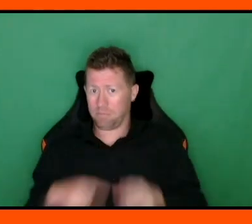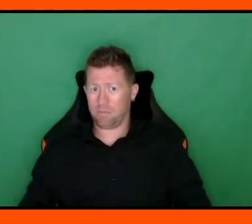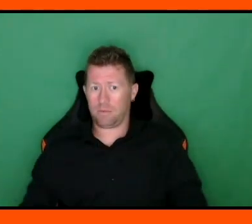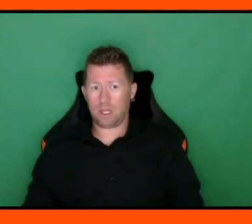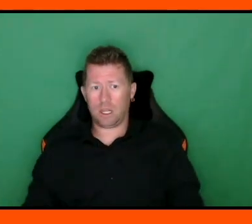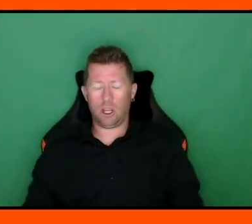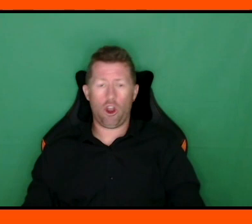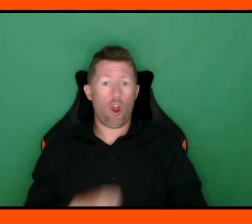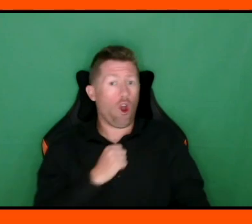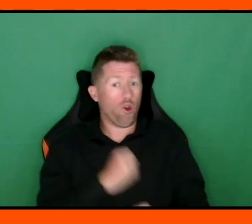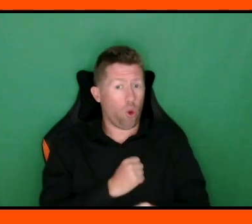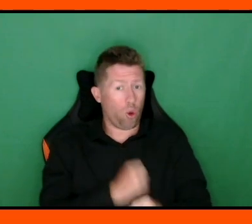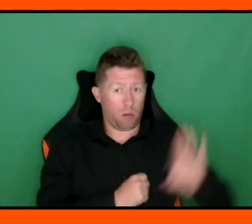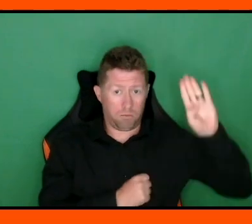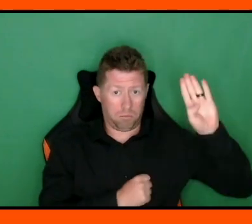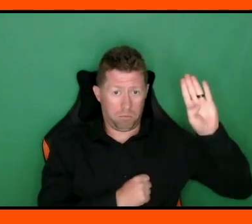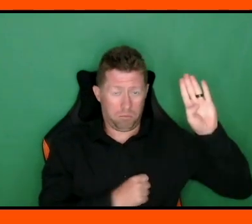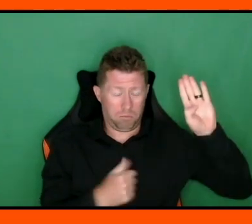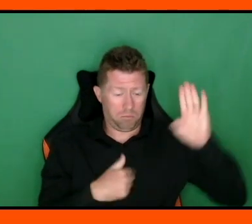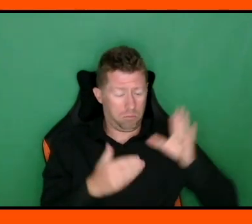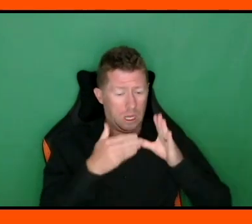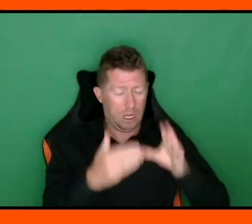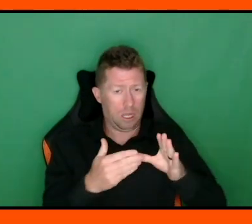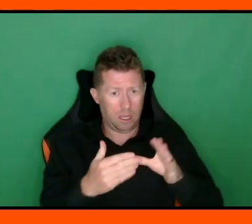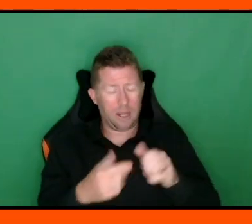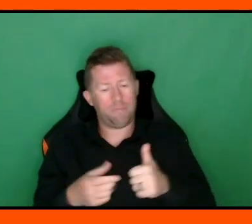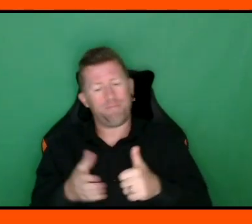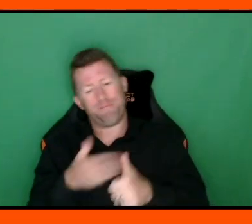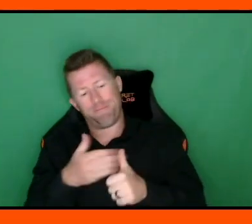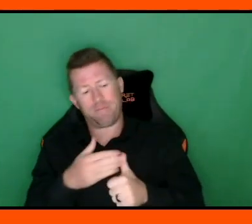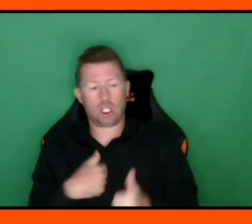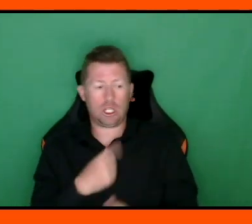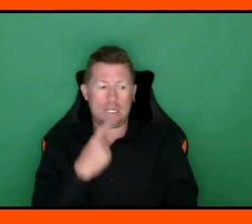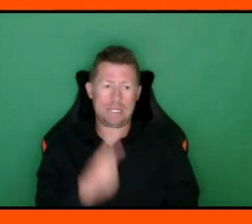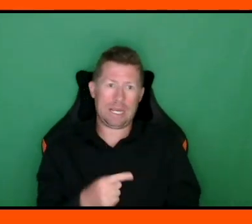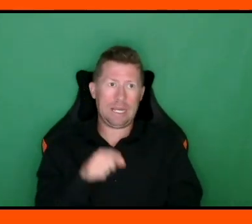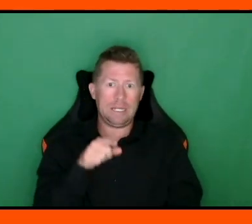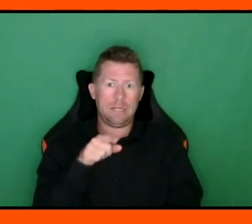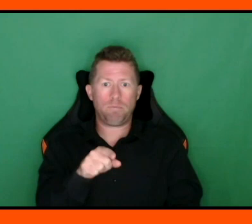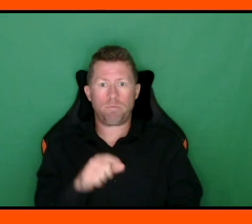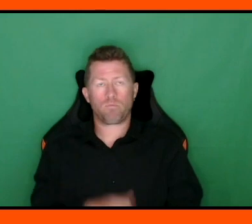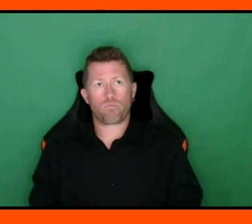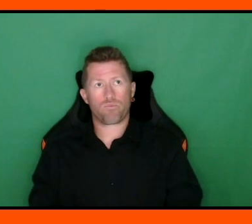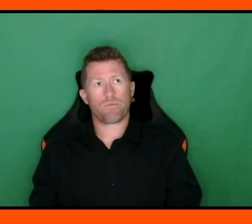I’m happy to go. The first thing I would say is it’s really important to see